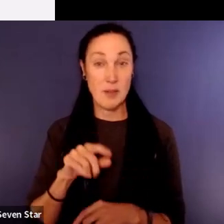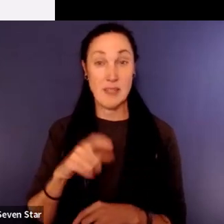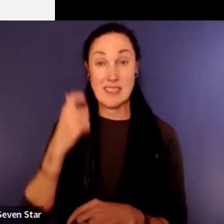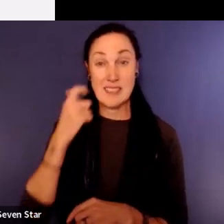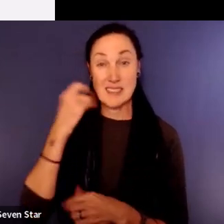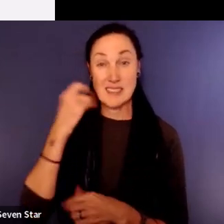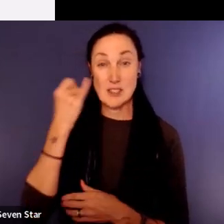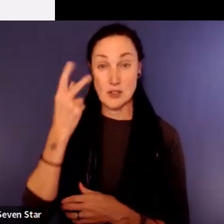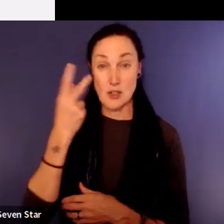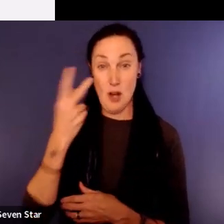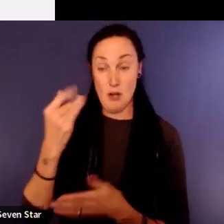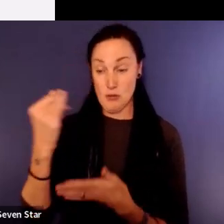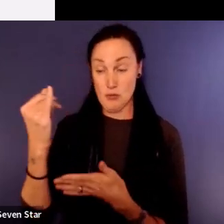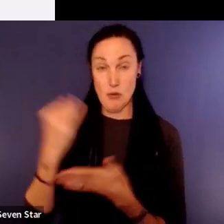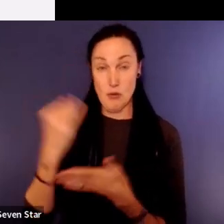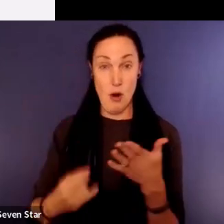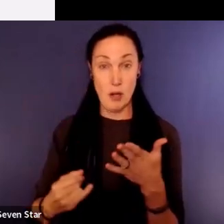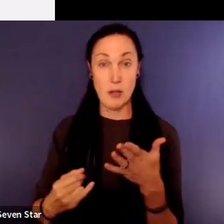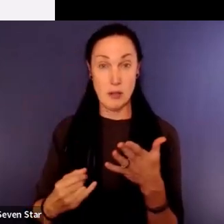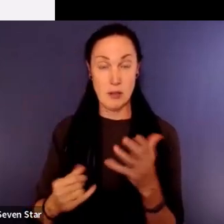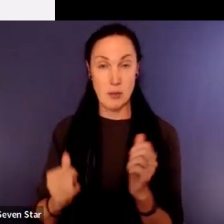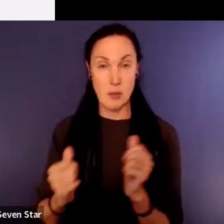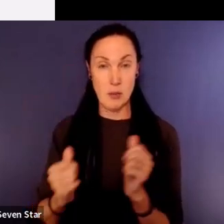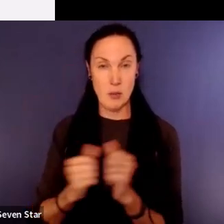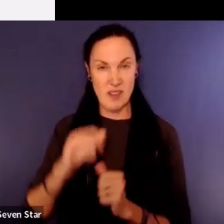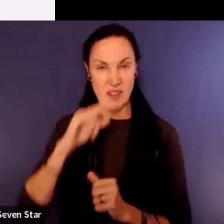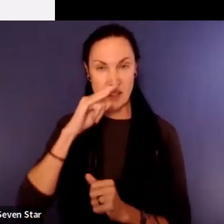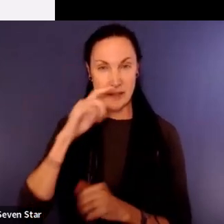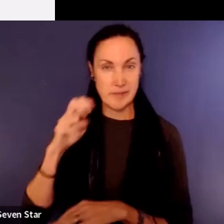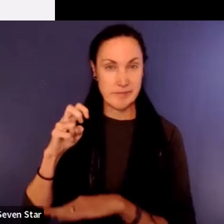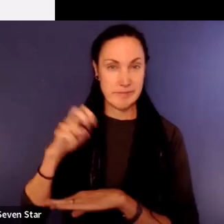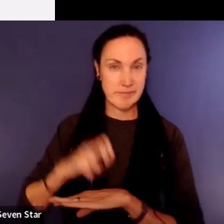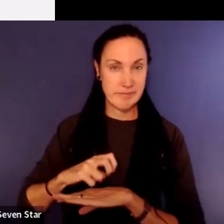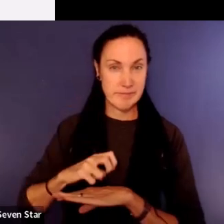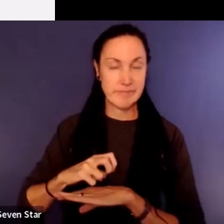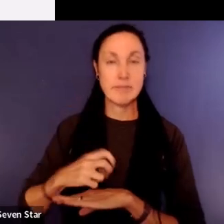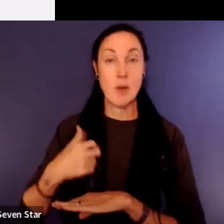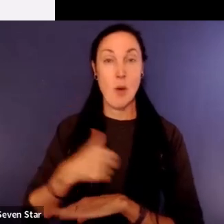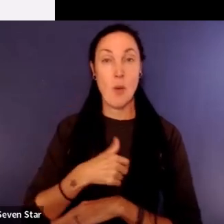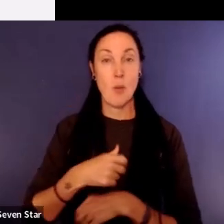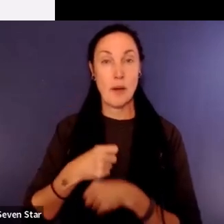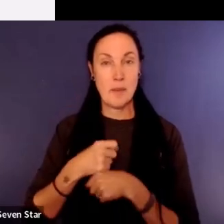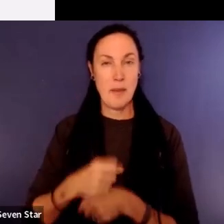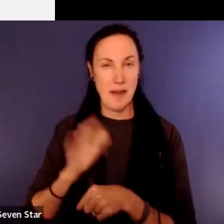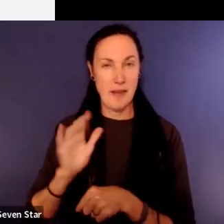Emma talking about—we made that as a handout but didn't get it in there. We will get it in there